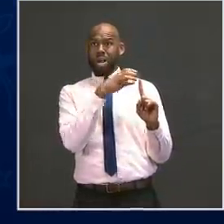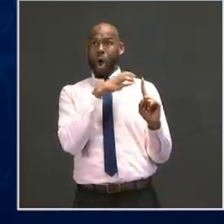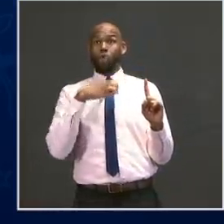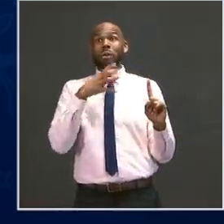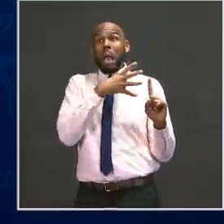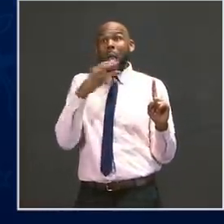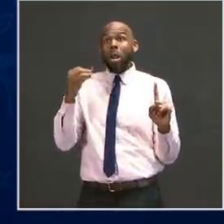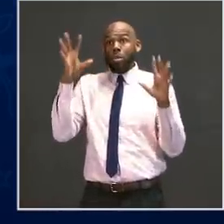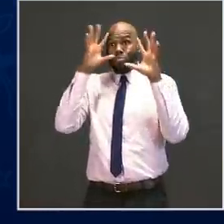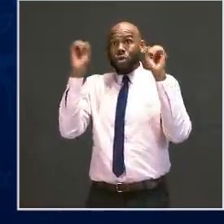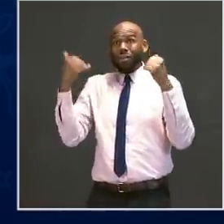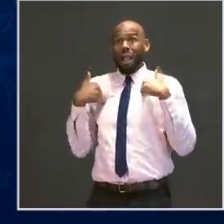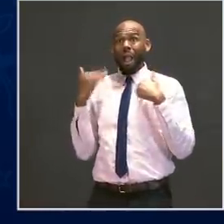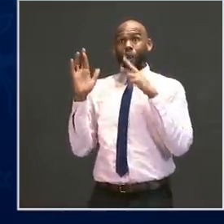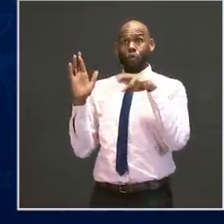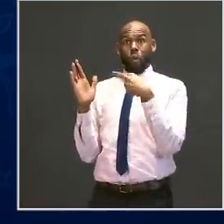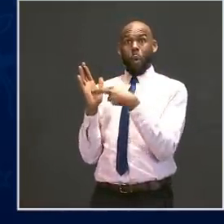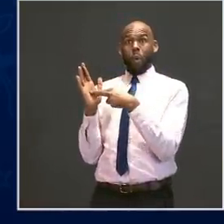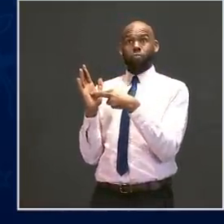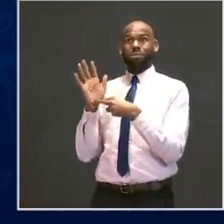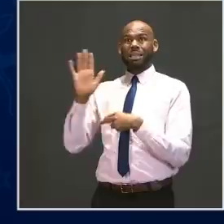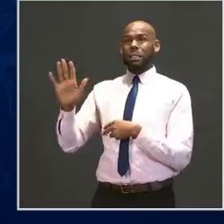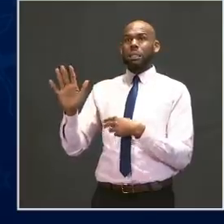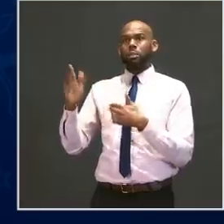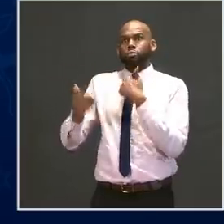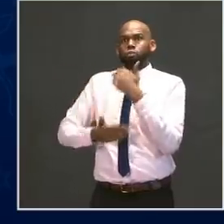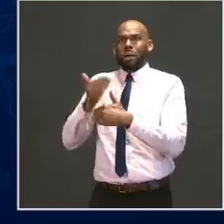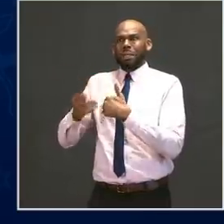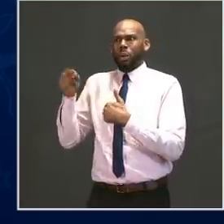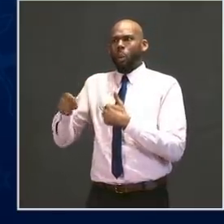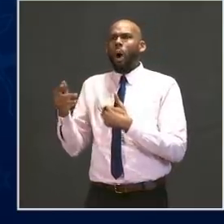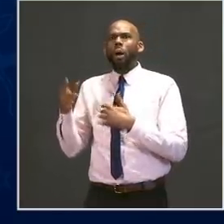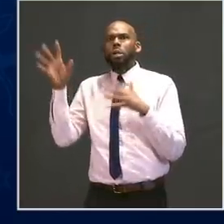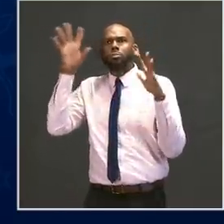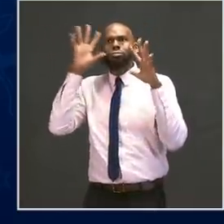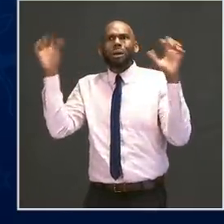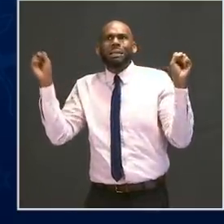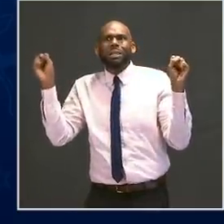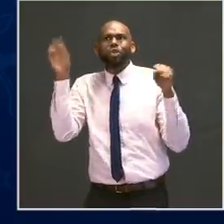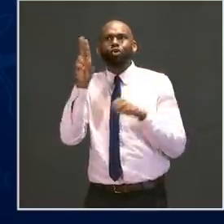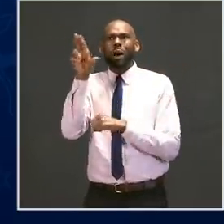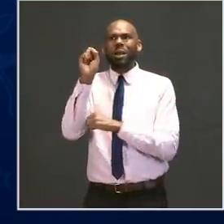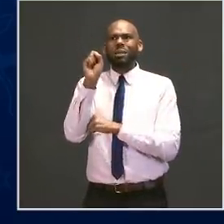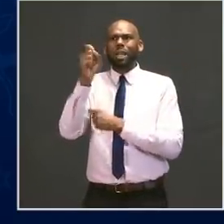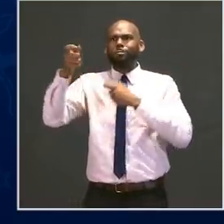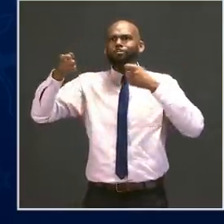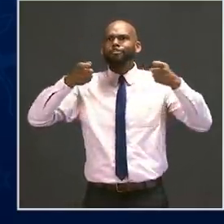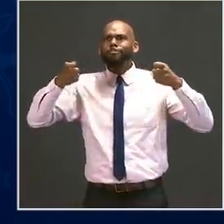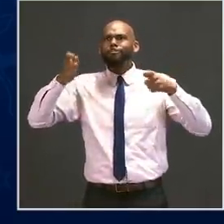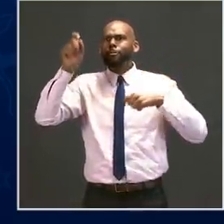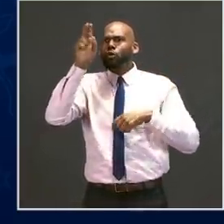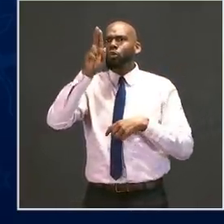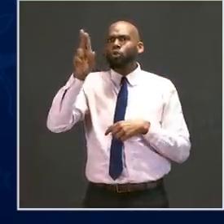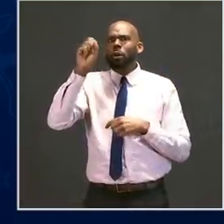And his role in this process is to be President of the United States and to govern for all of the American people. The Press: Jen, I know he wants to keep the focus on his agenda,